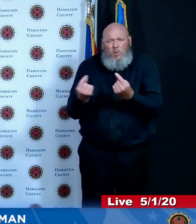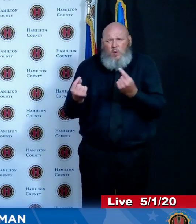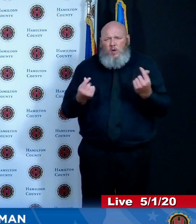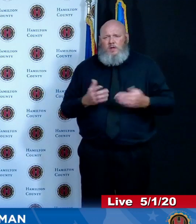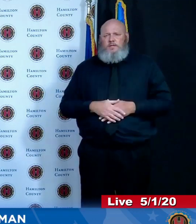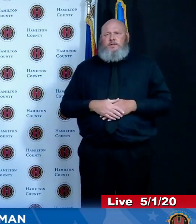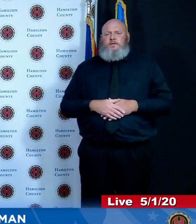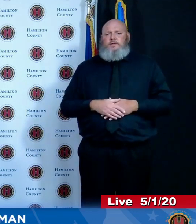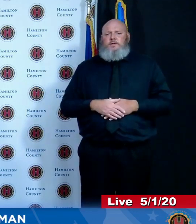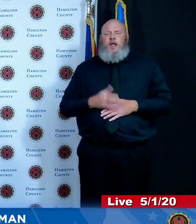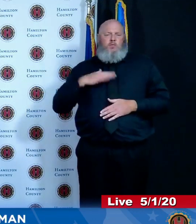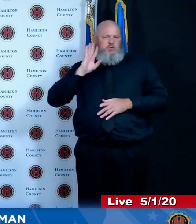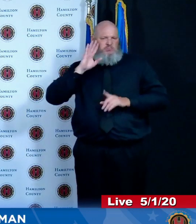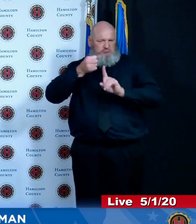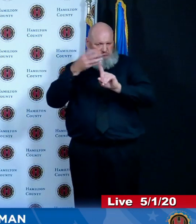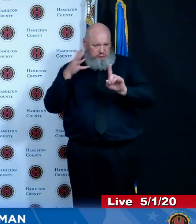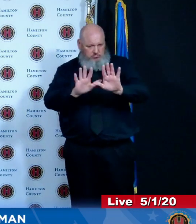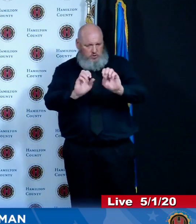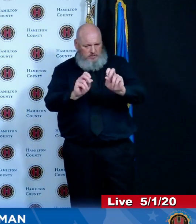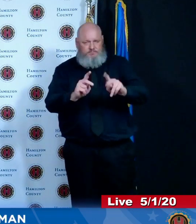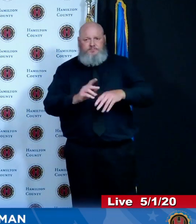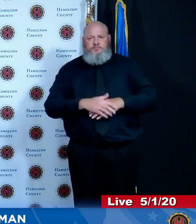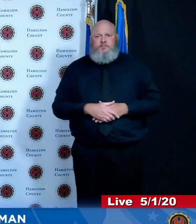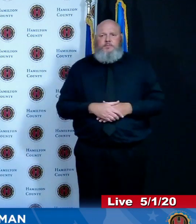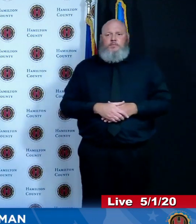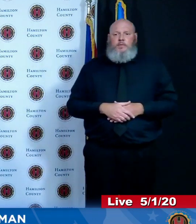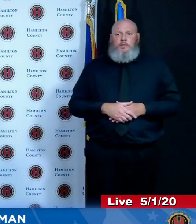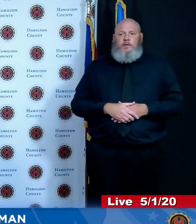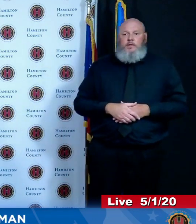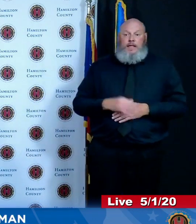would result in a Health District follow-up about 20 individuals